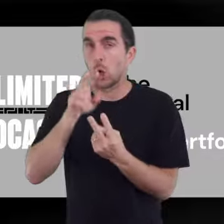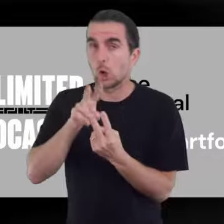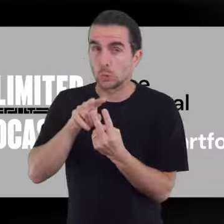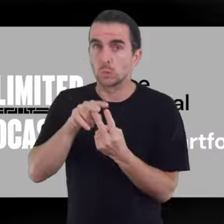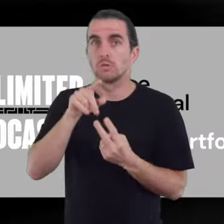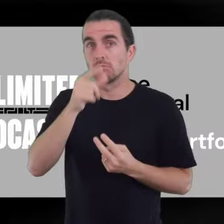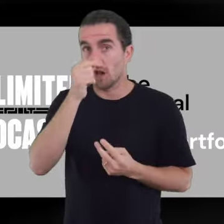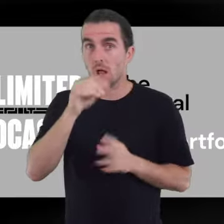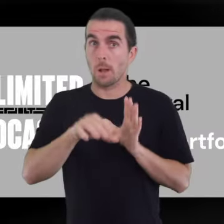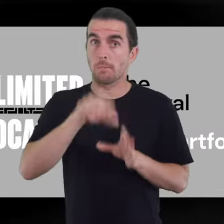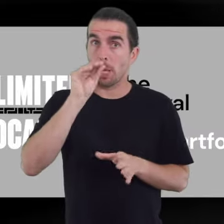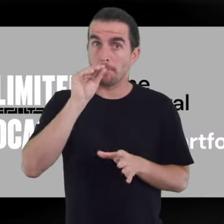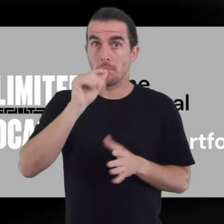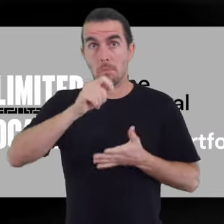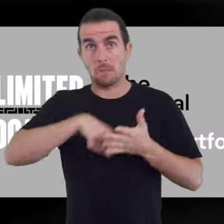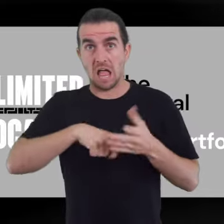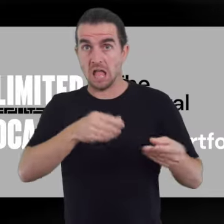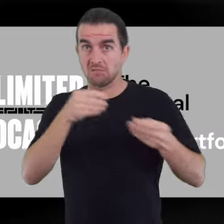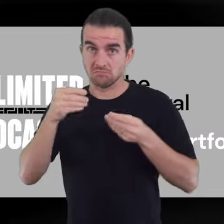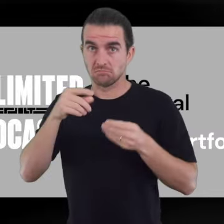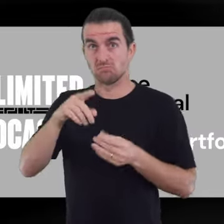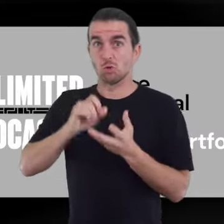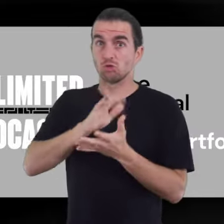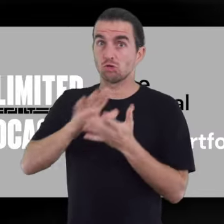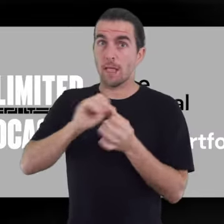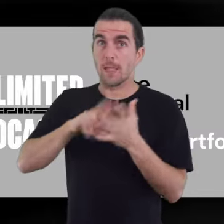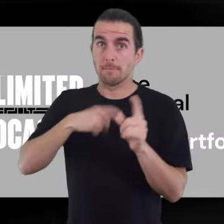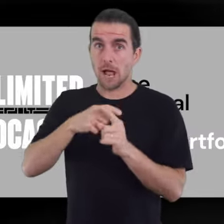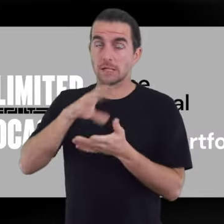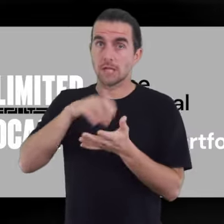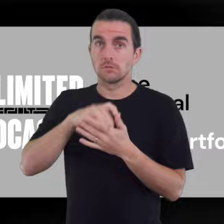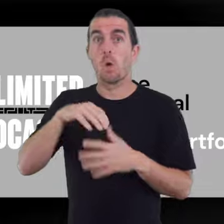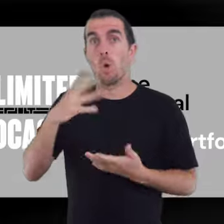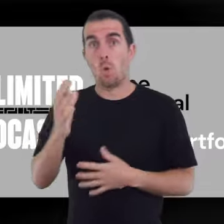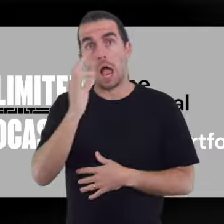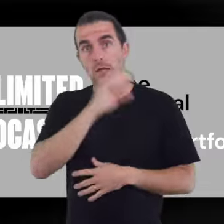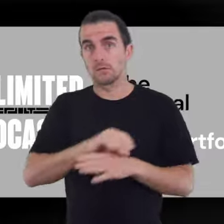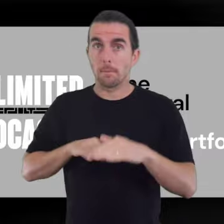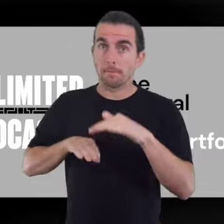so you can either pick it up, buy it and pick it up from the Southbank Center,